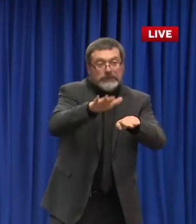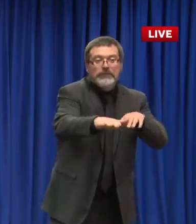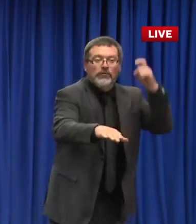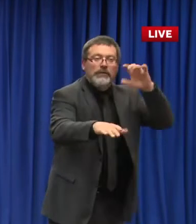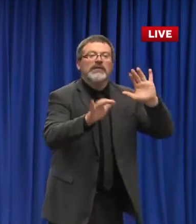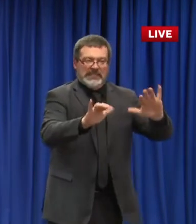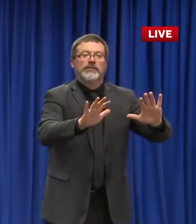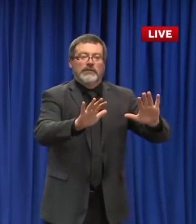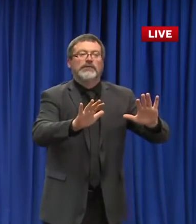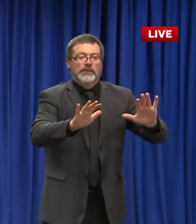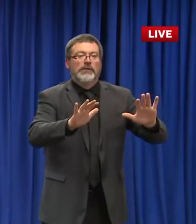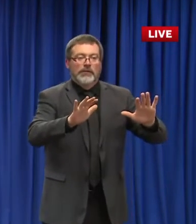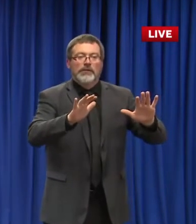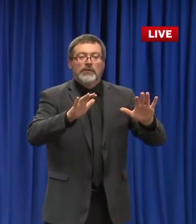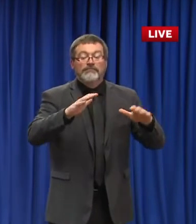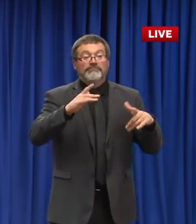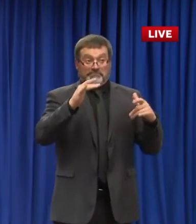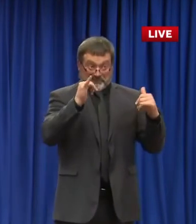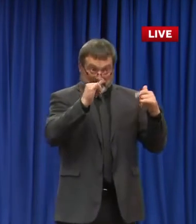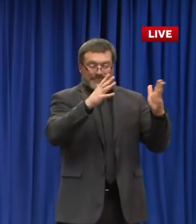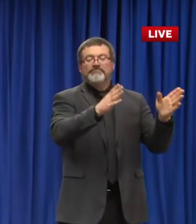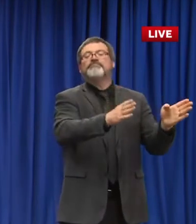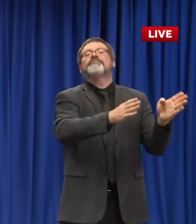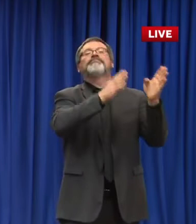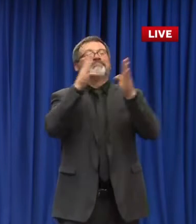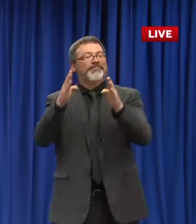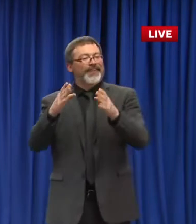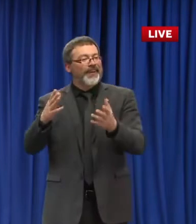ALSO. THERE’S BEEN A QUITE A FEW QUESTIONS ABOUT BEACHES.